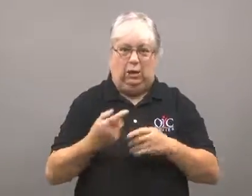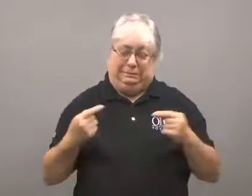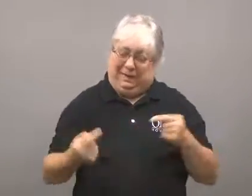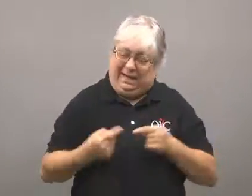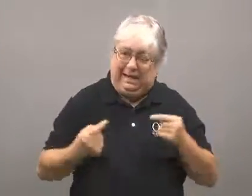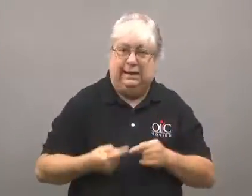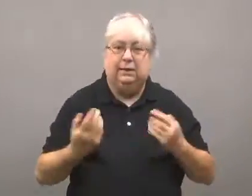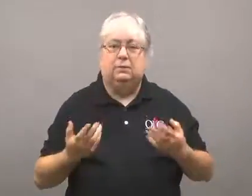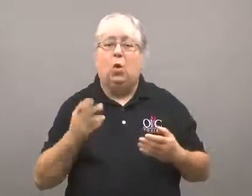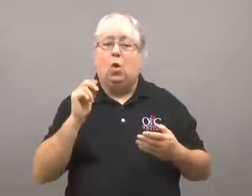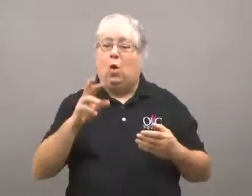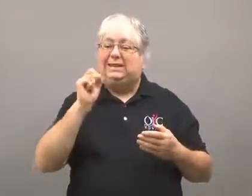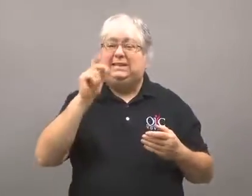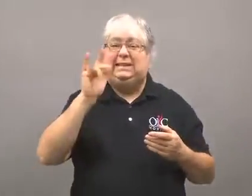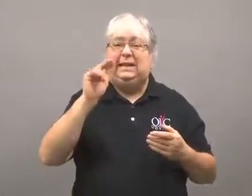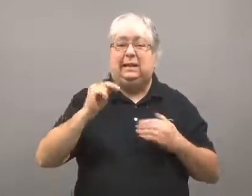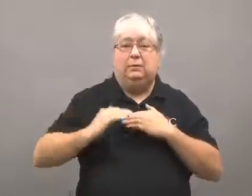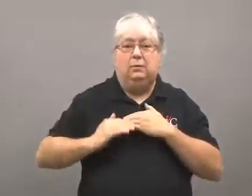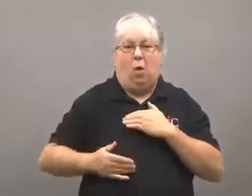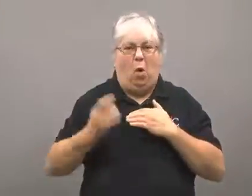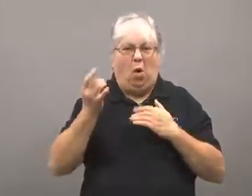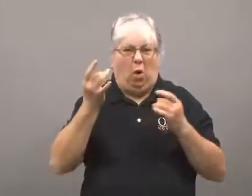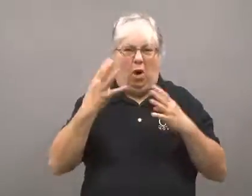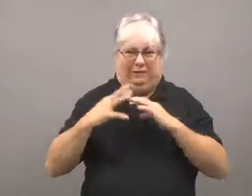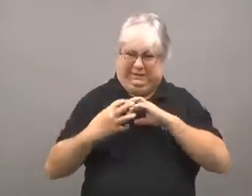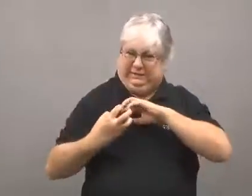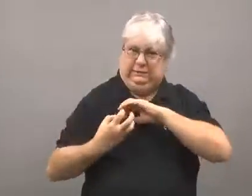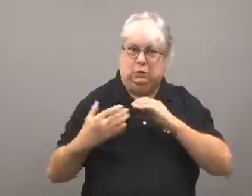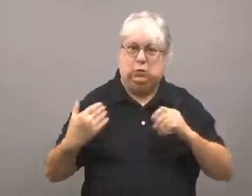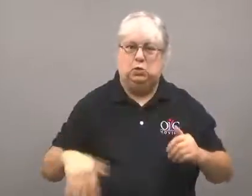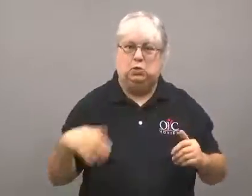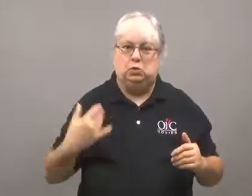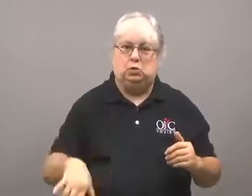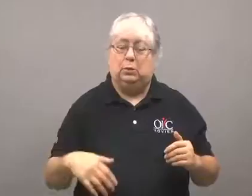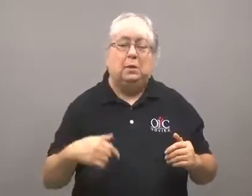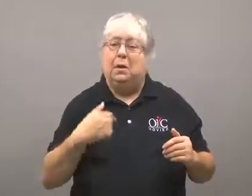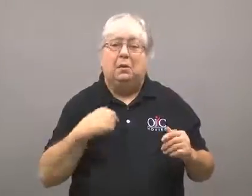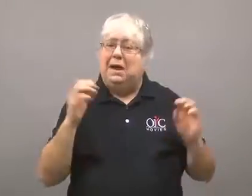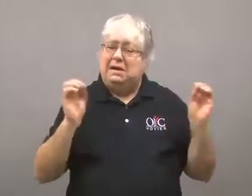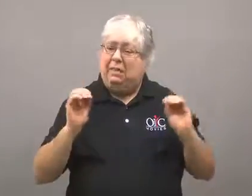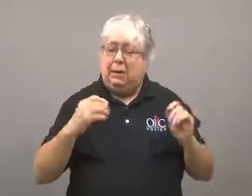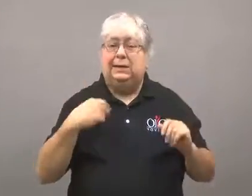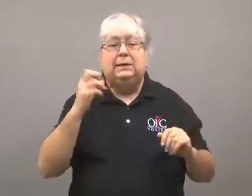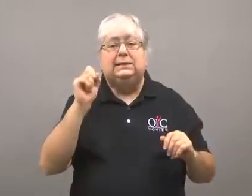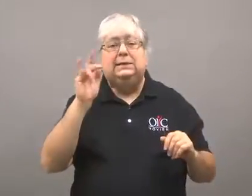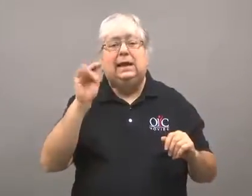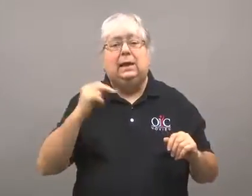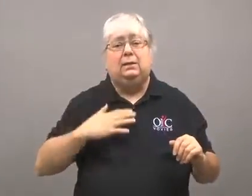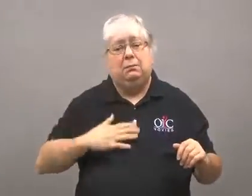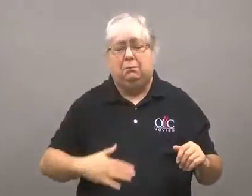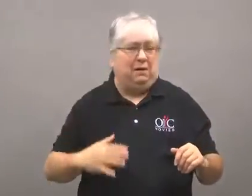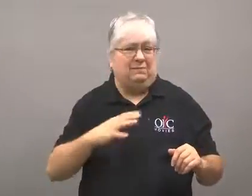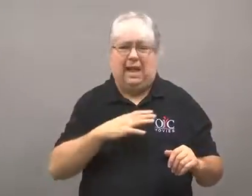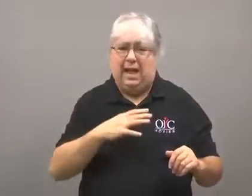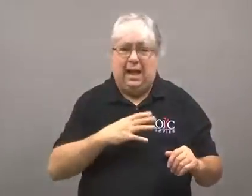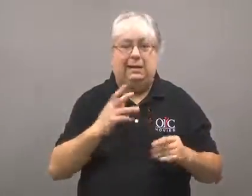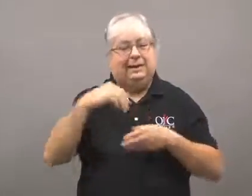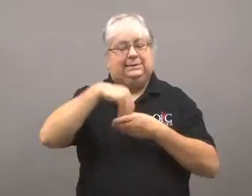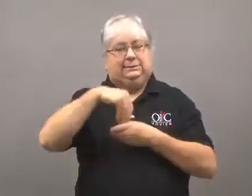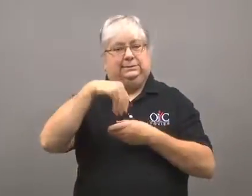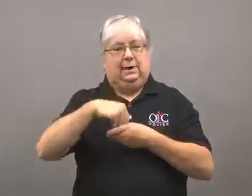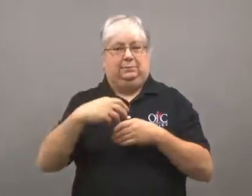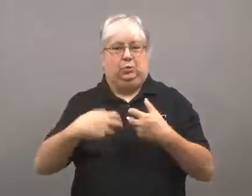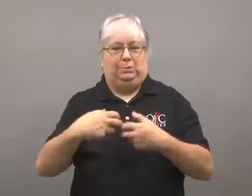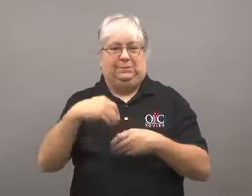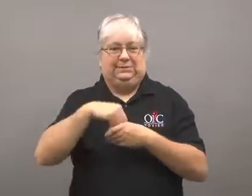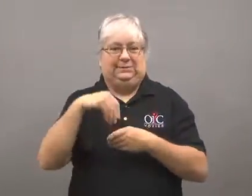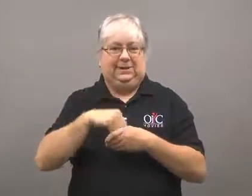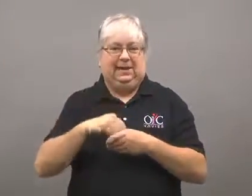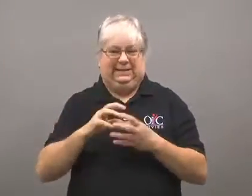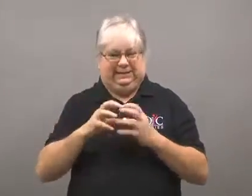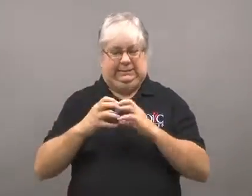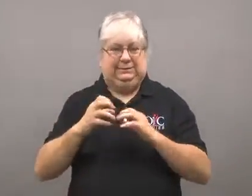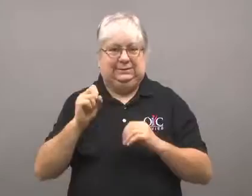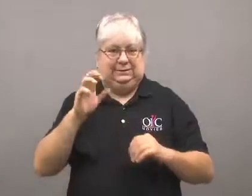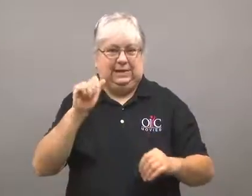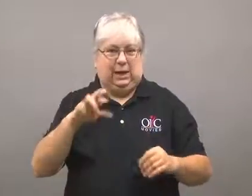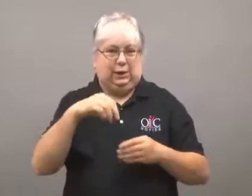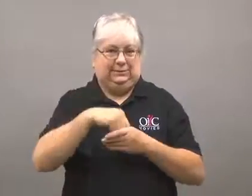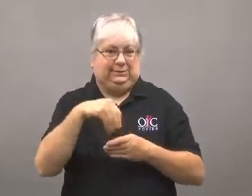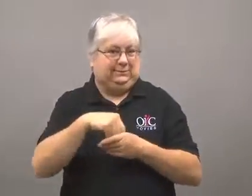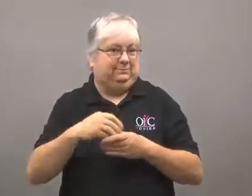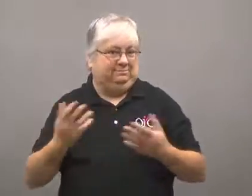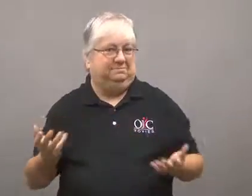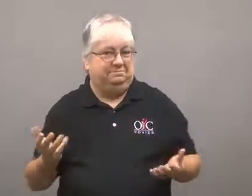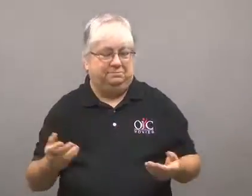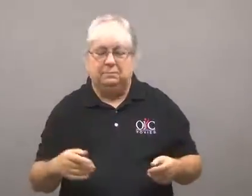Really, my case is not that bad. Other women can have it worse. The breast may become hard and painful. The skin may harden and look awful.